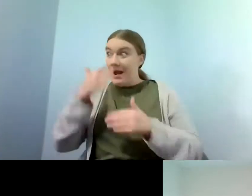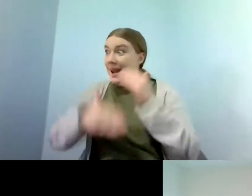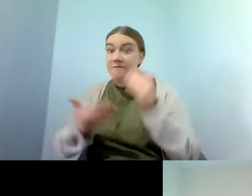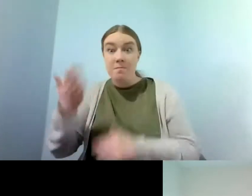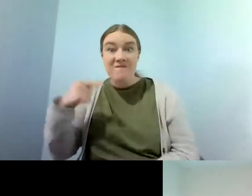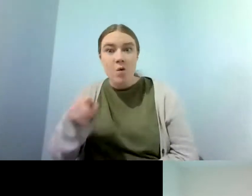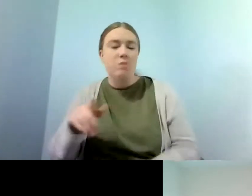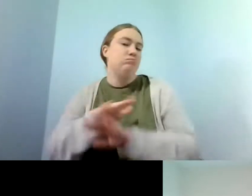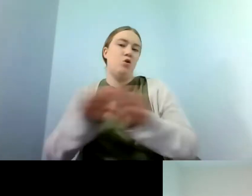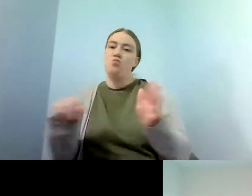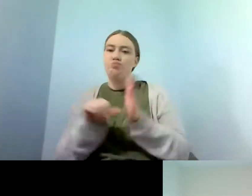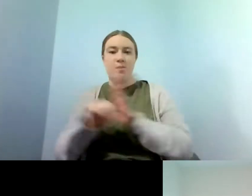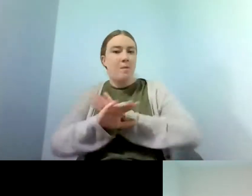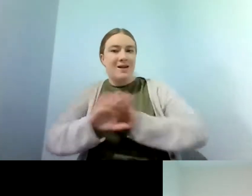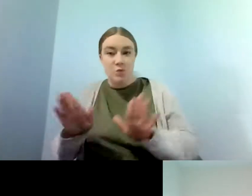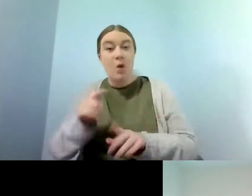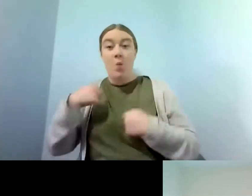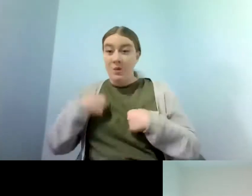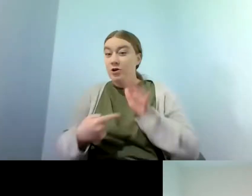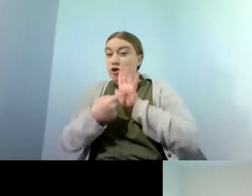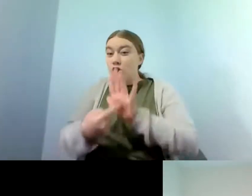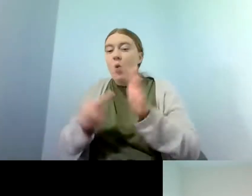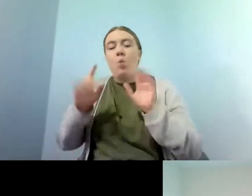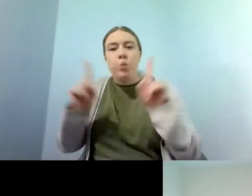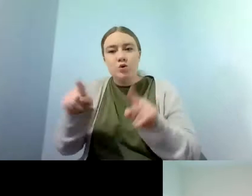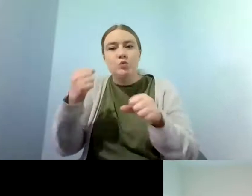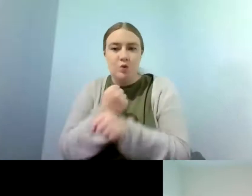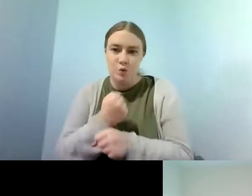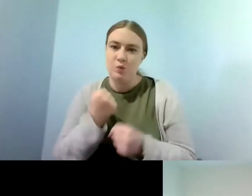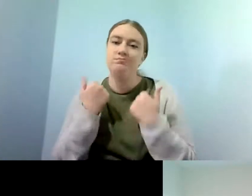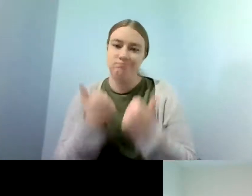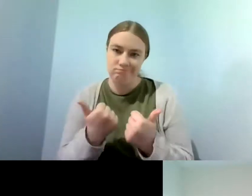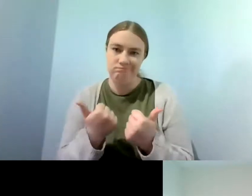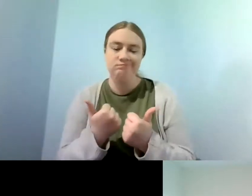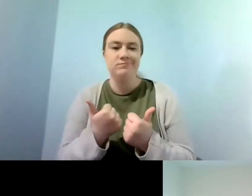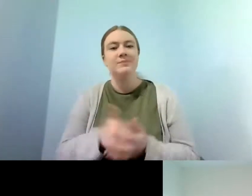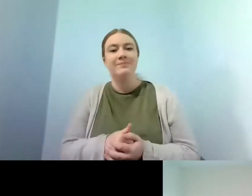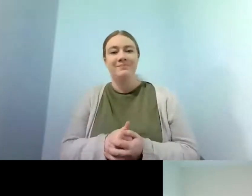not a problem at all we'll show you exactly what you need to do and um yeah it's it's great fun if